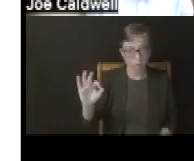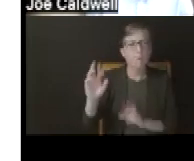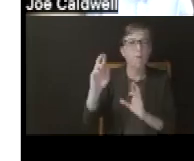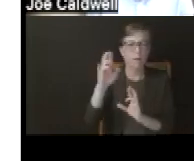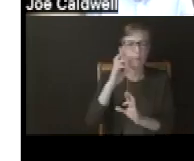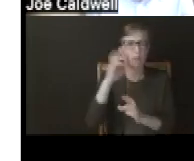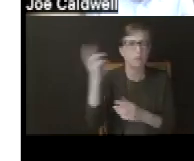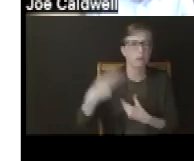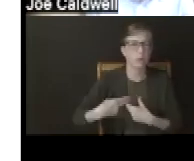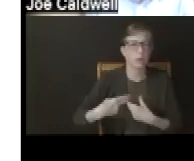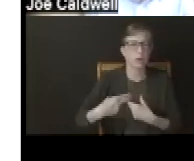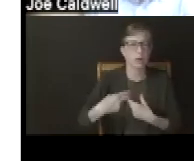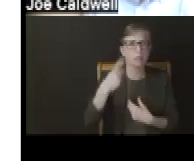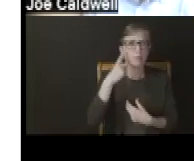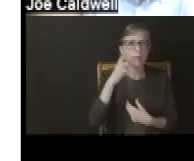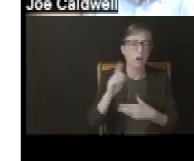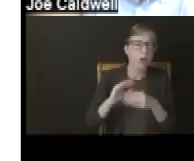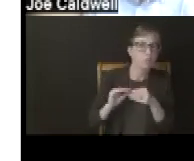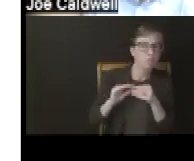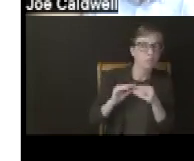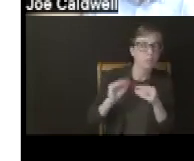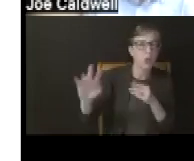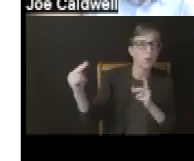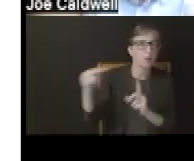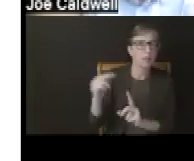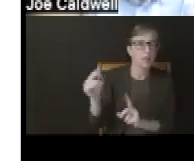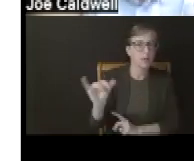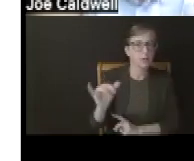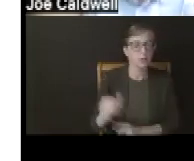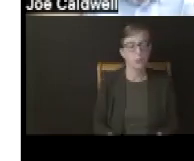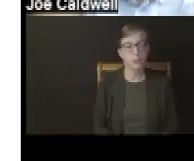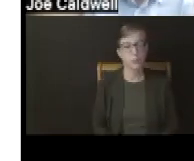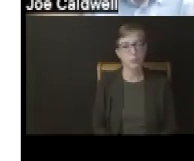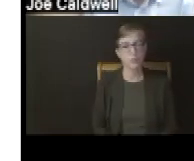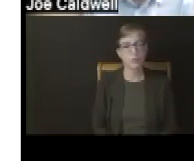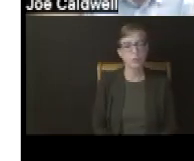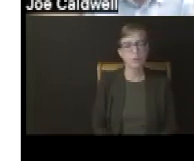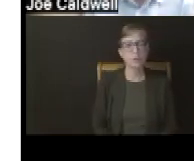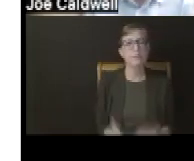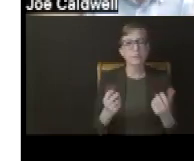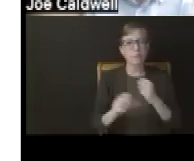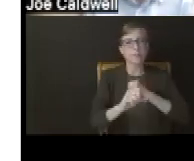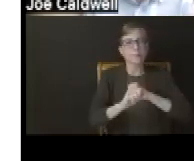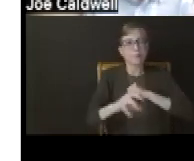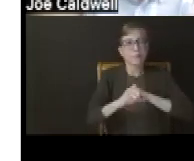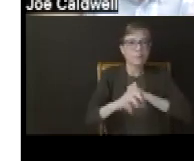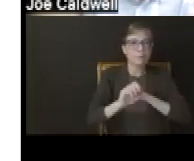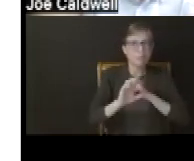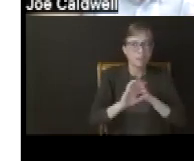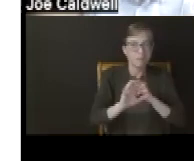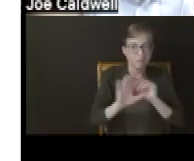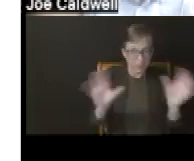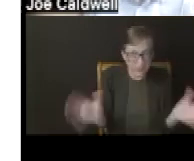I want to give a plug here for you all to share your perspectives about what